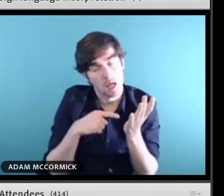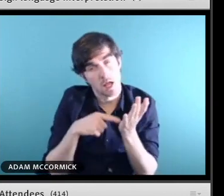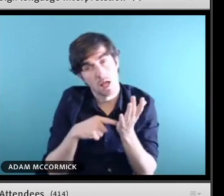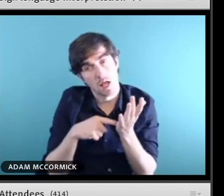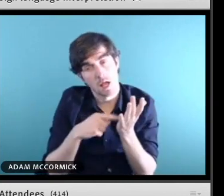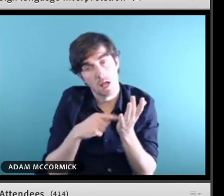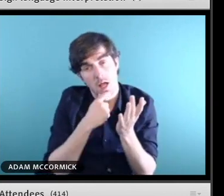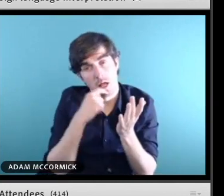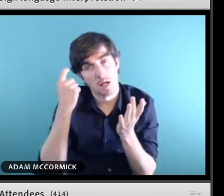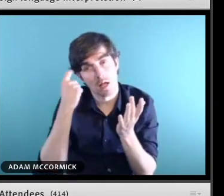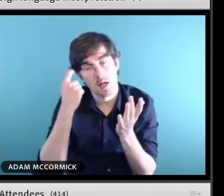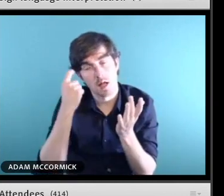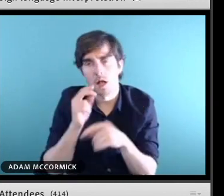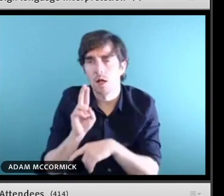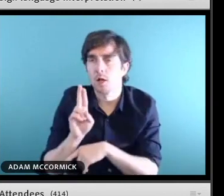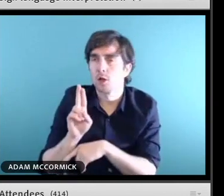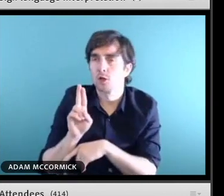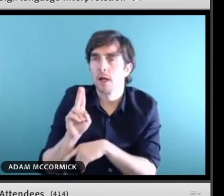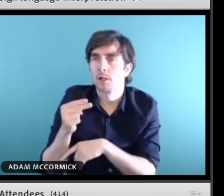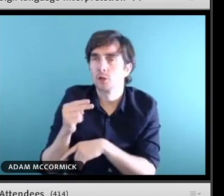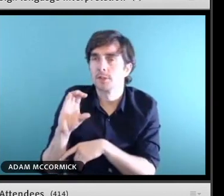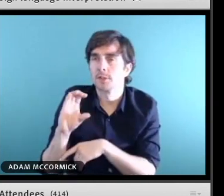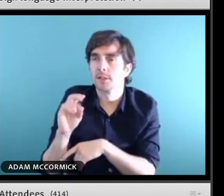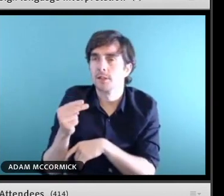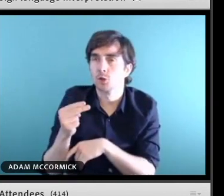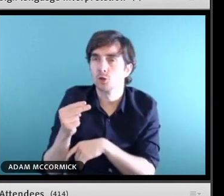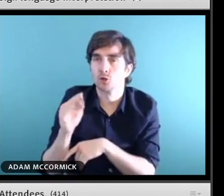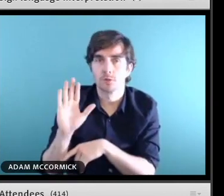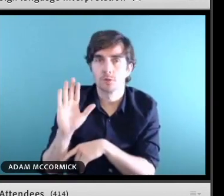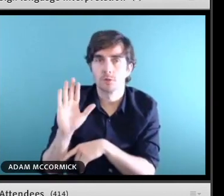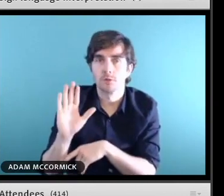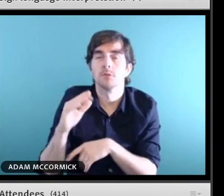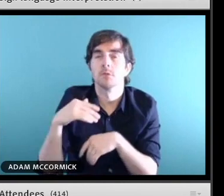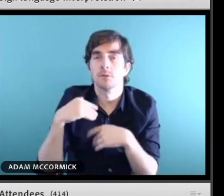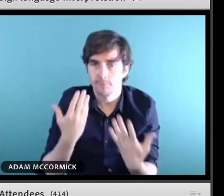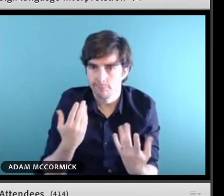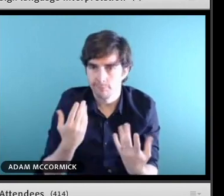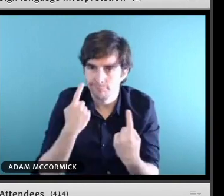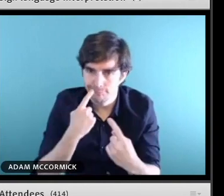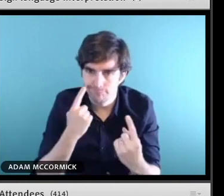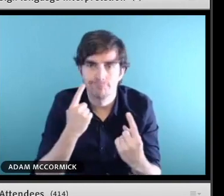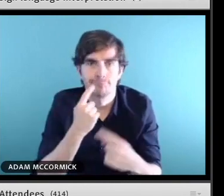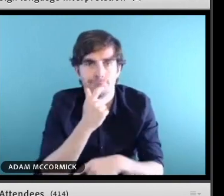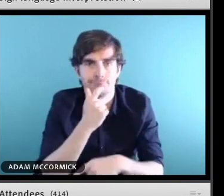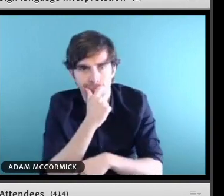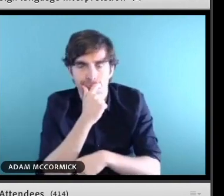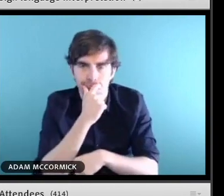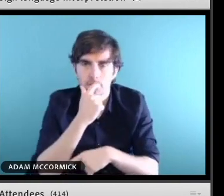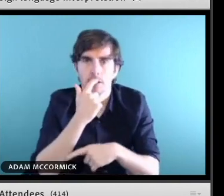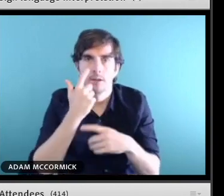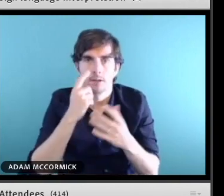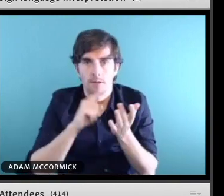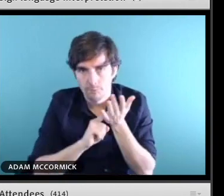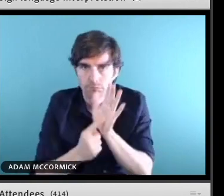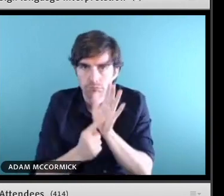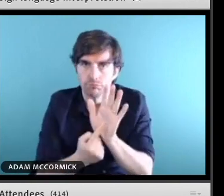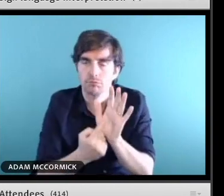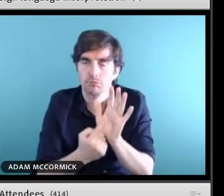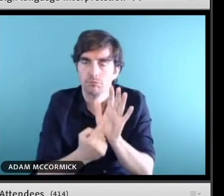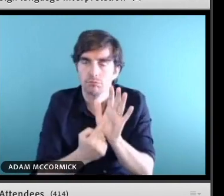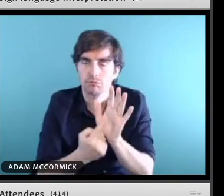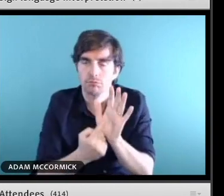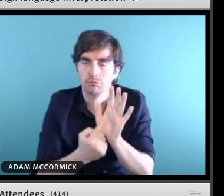planned to help the children without internet connection to learn. It was planned, but was